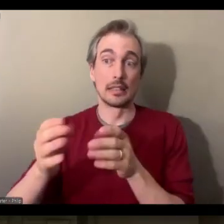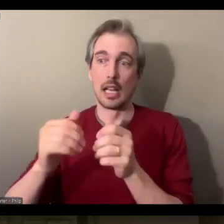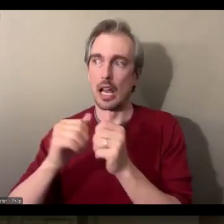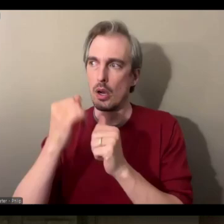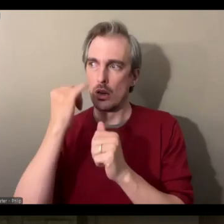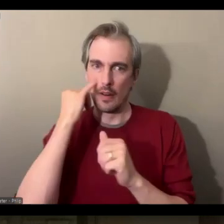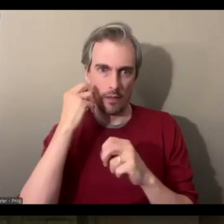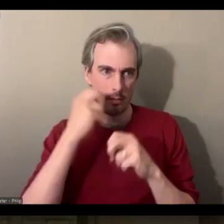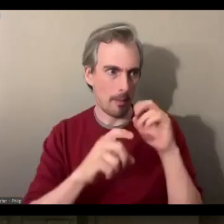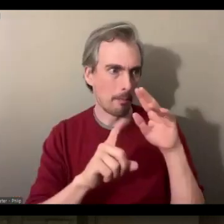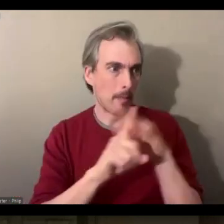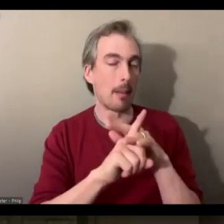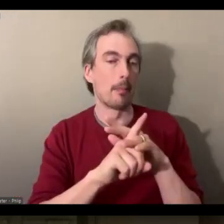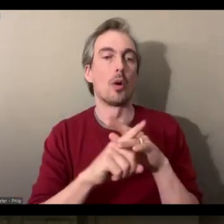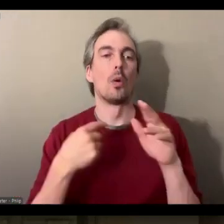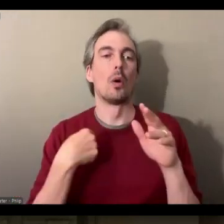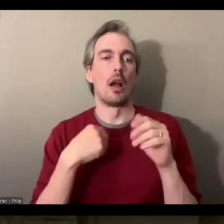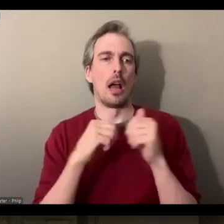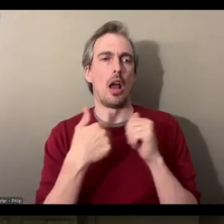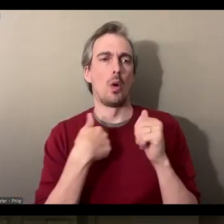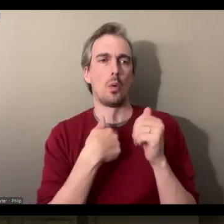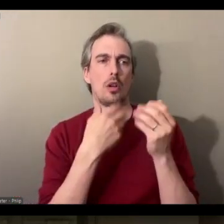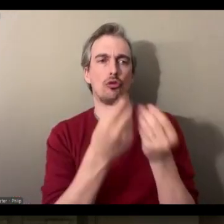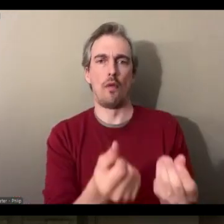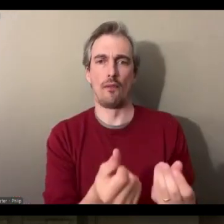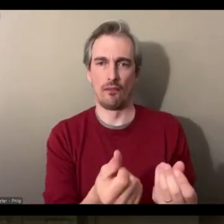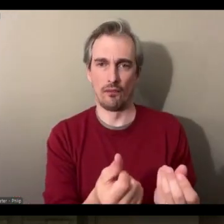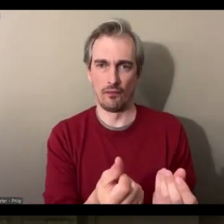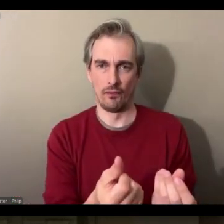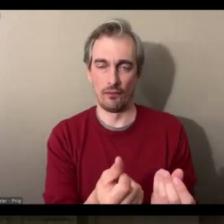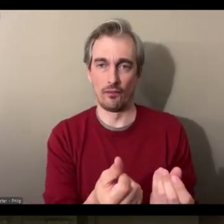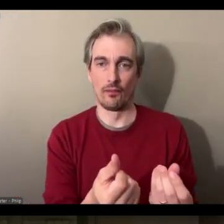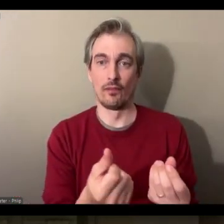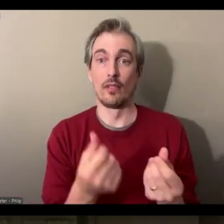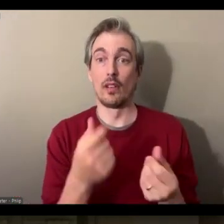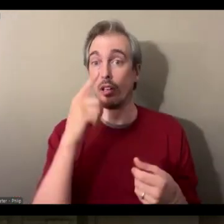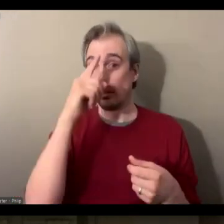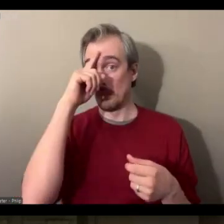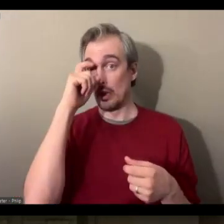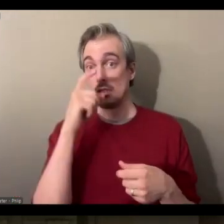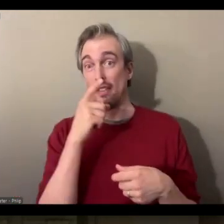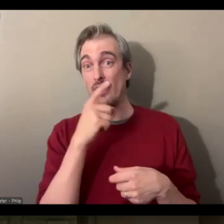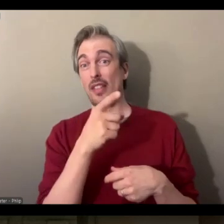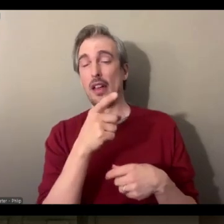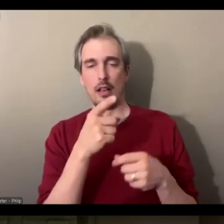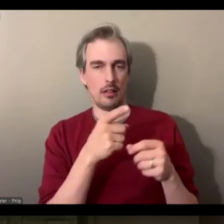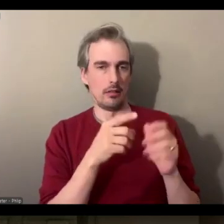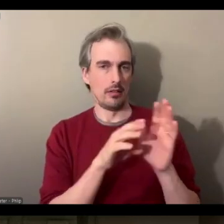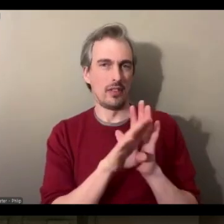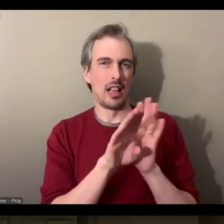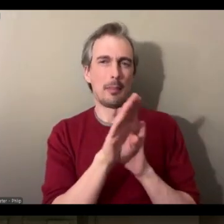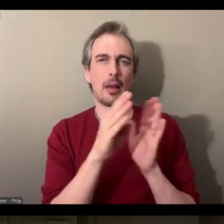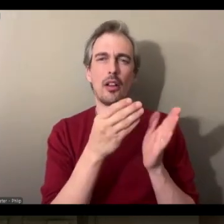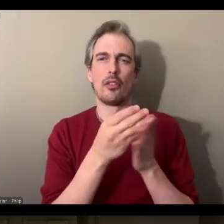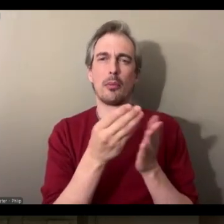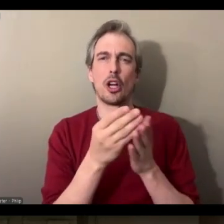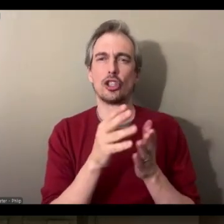purchase path themselves at this point, we were able to start addressing those issues. I'm gonna